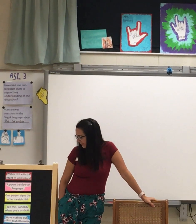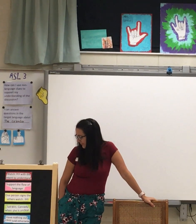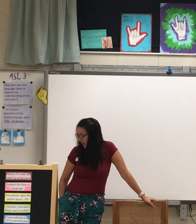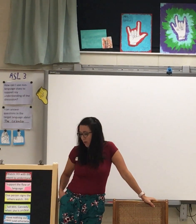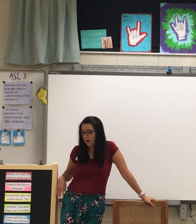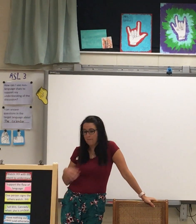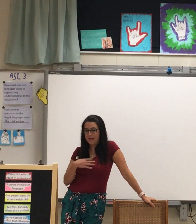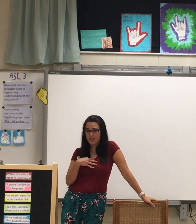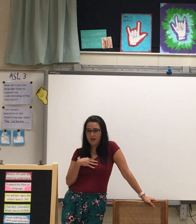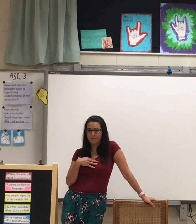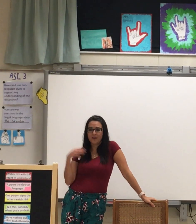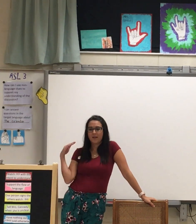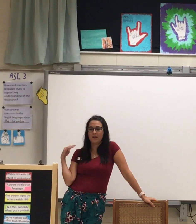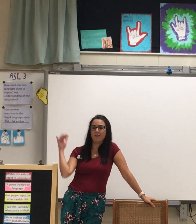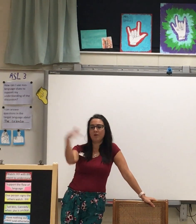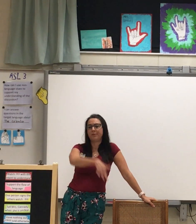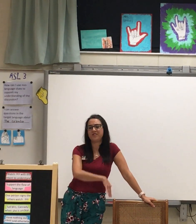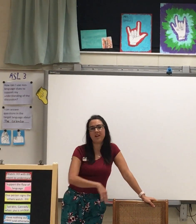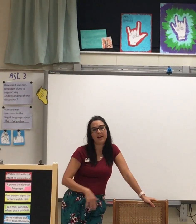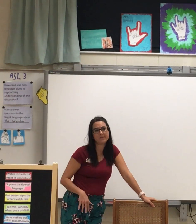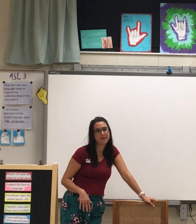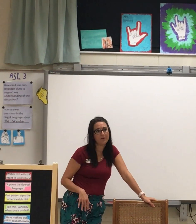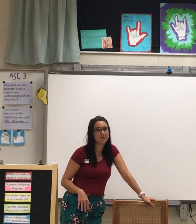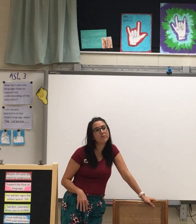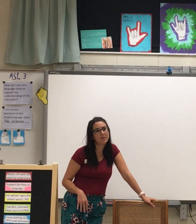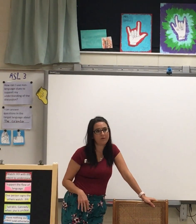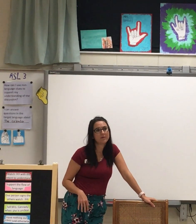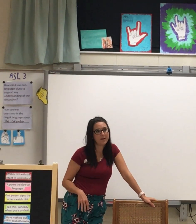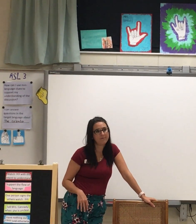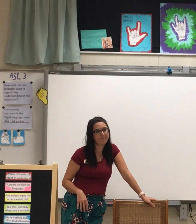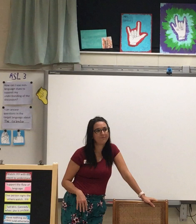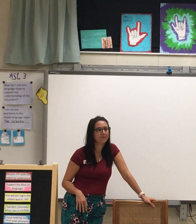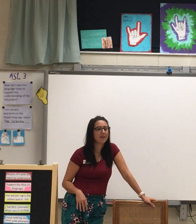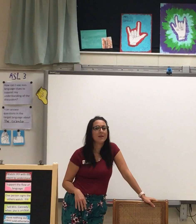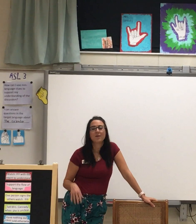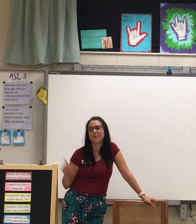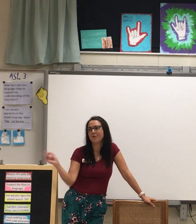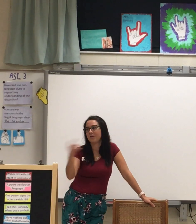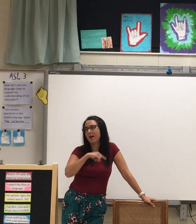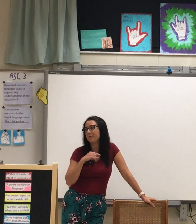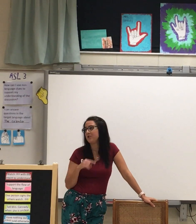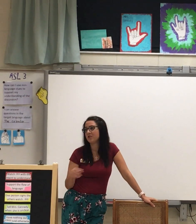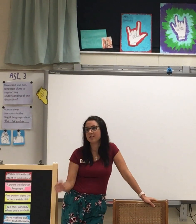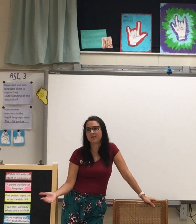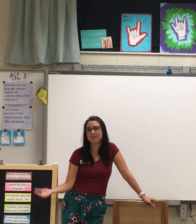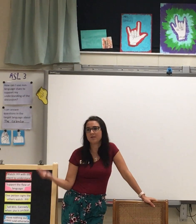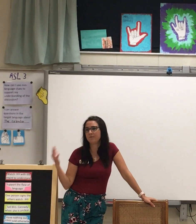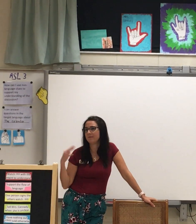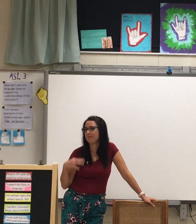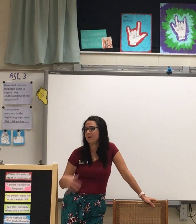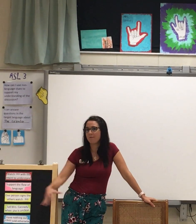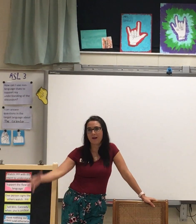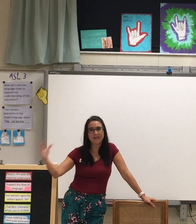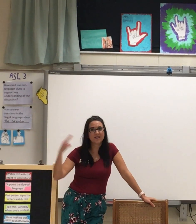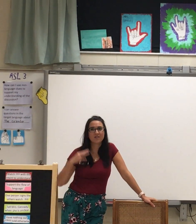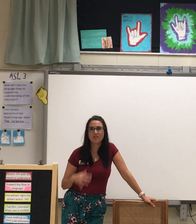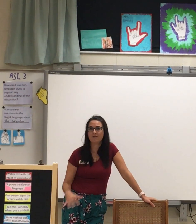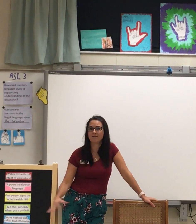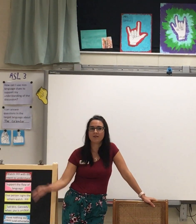So my job is to give you a bunch of ASL that you can understand and your job is just to listen, pay attention